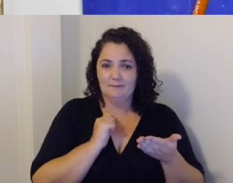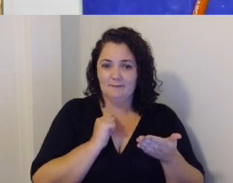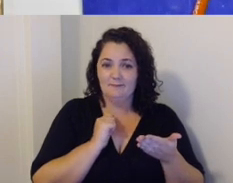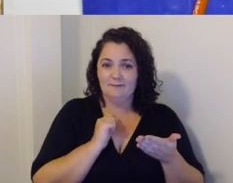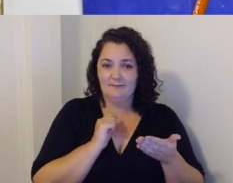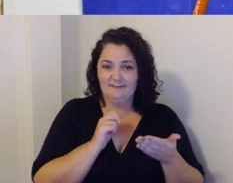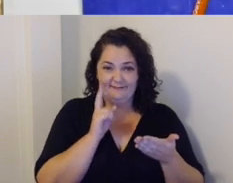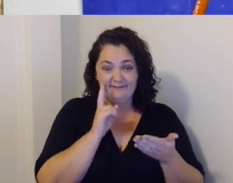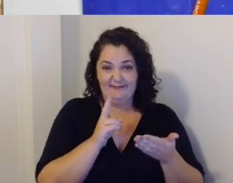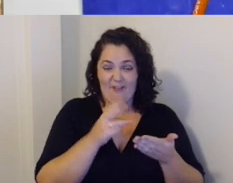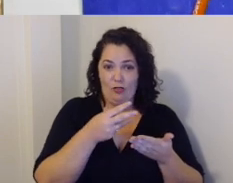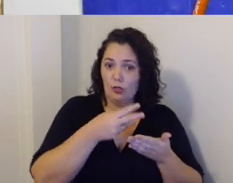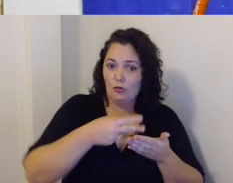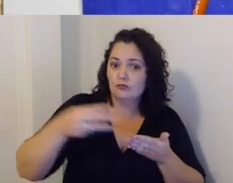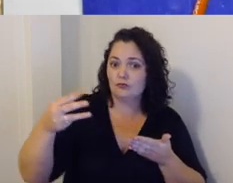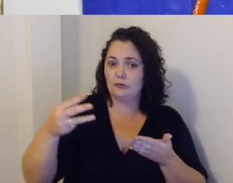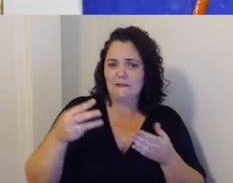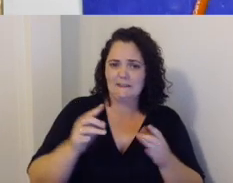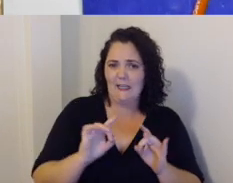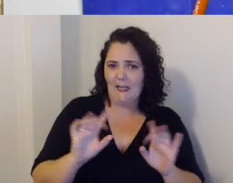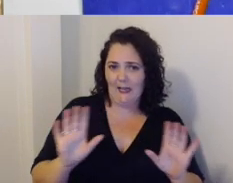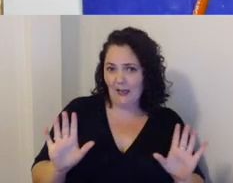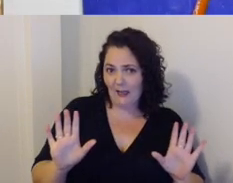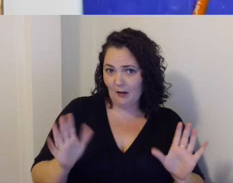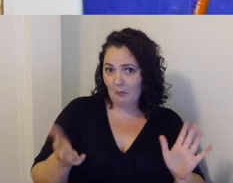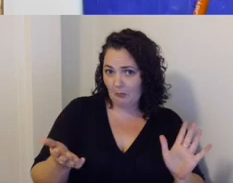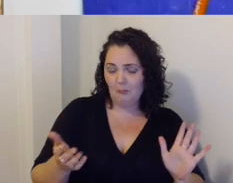here but you can still see those three lines very very clearly now I'll do the same thing with the